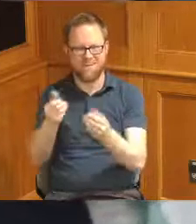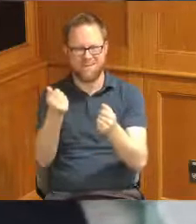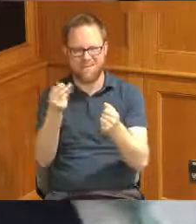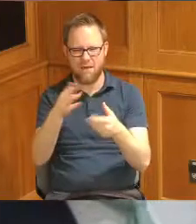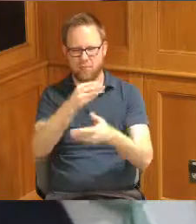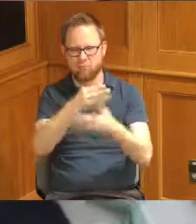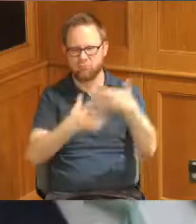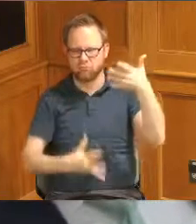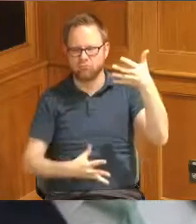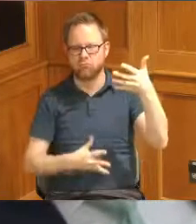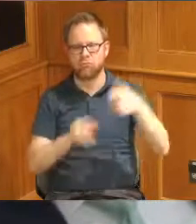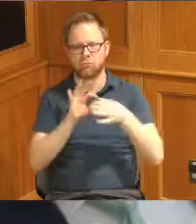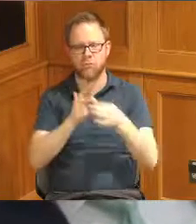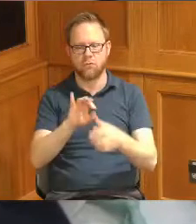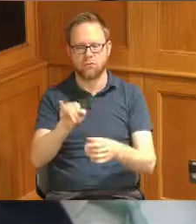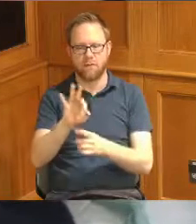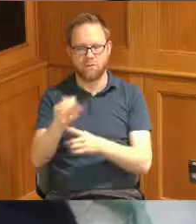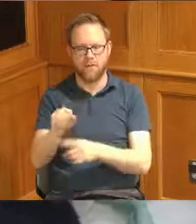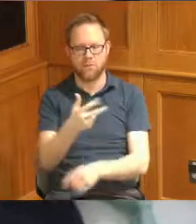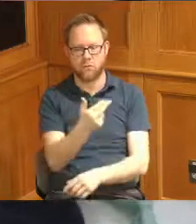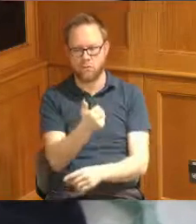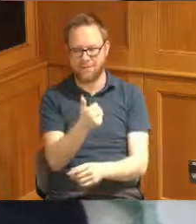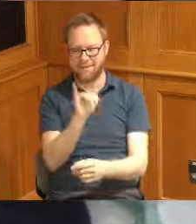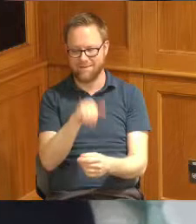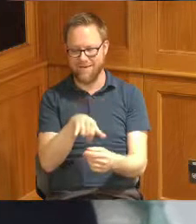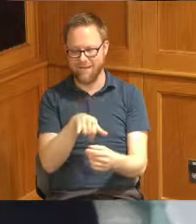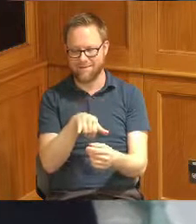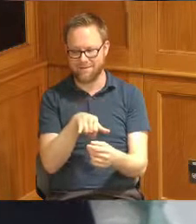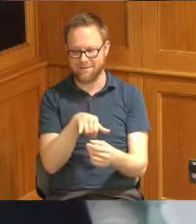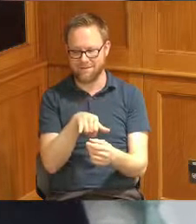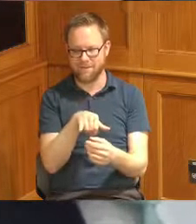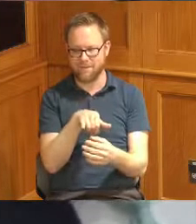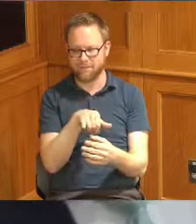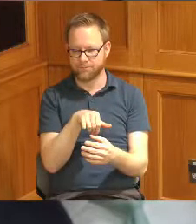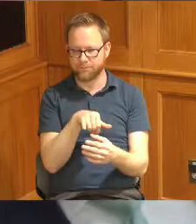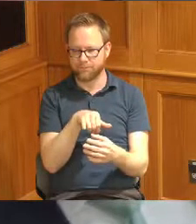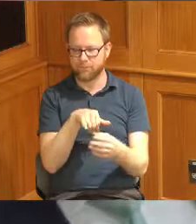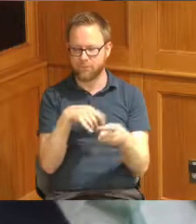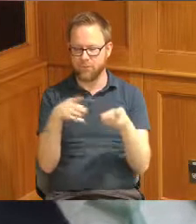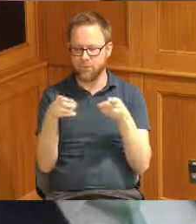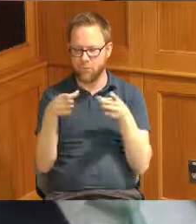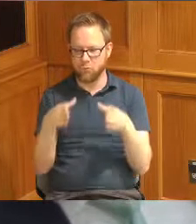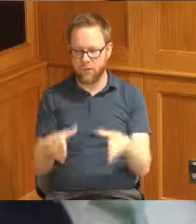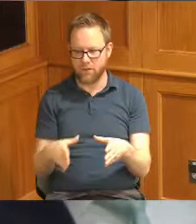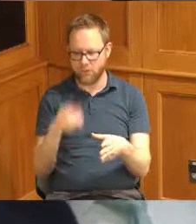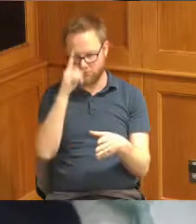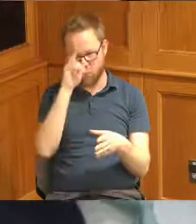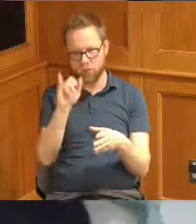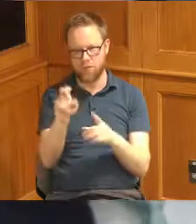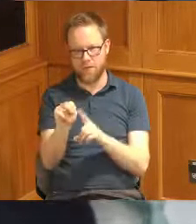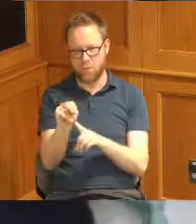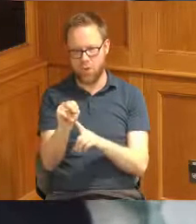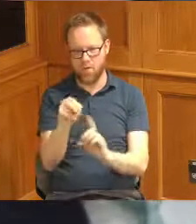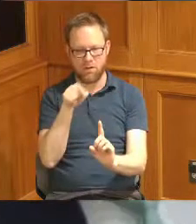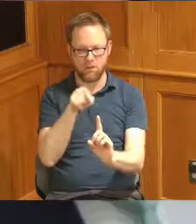number 13 isn't is the actions of the Director for January but it primarily relates to an agreement